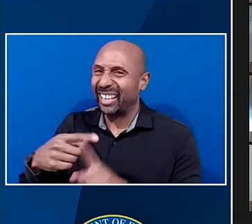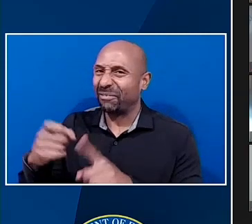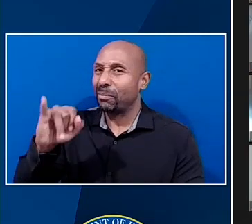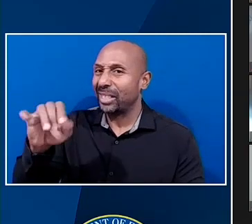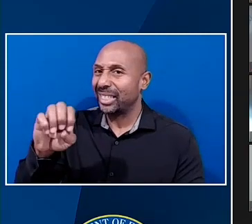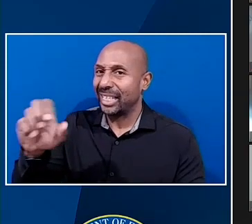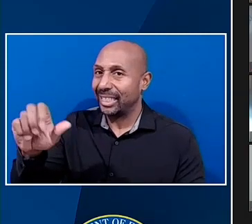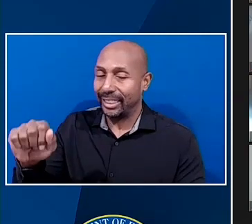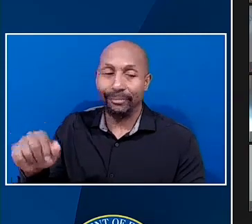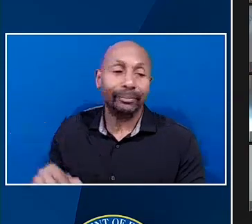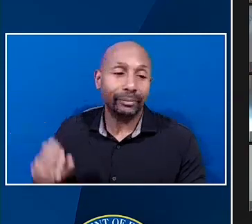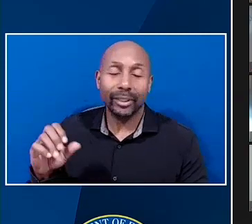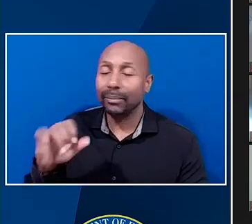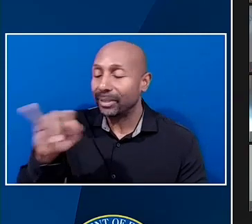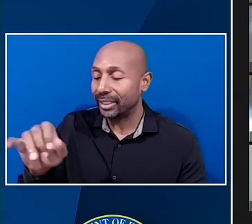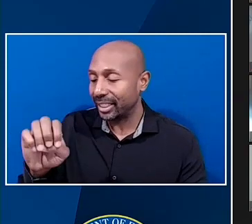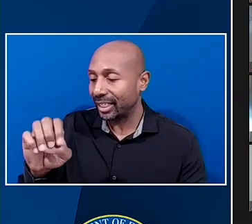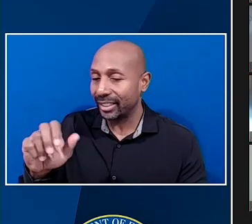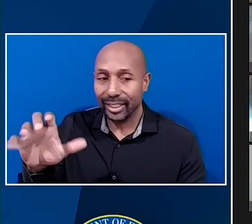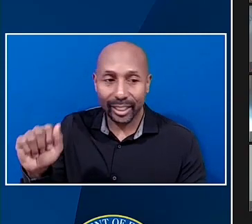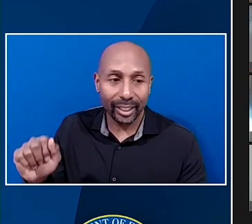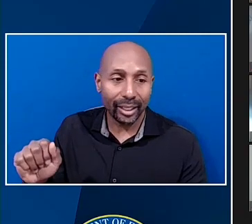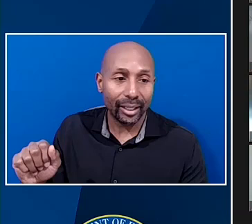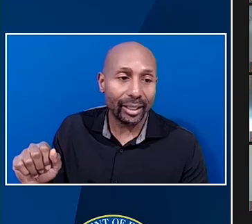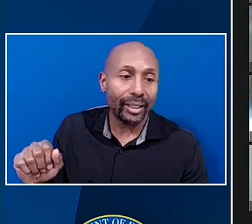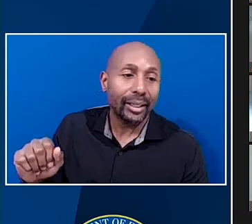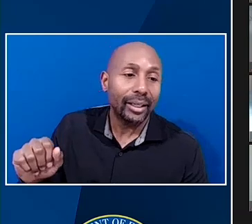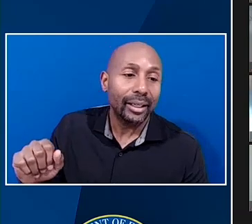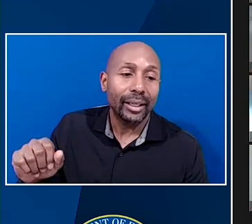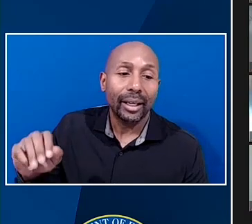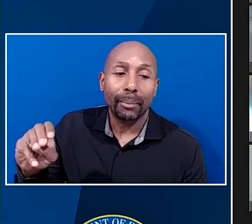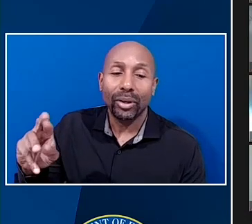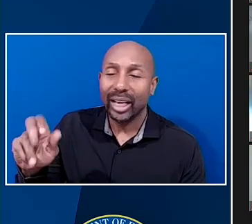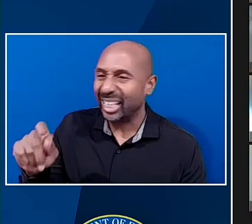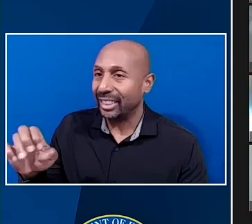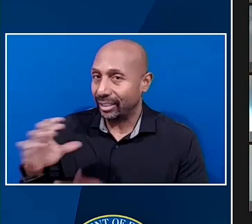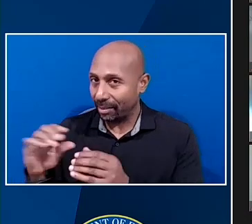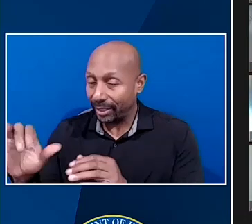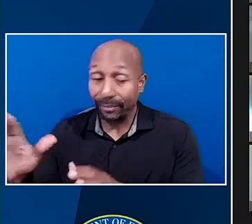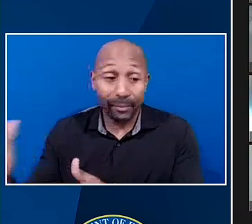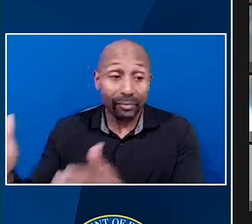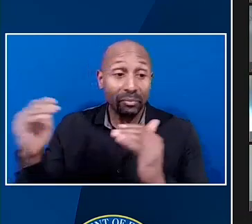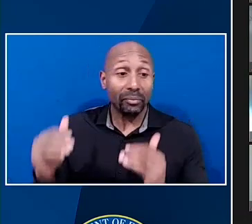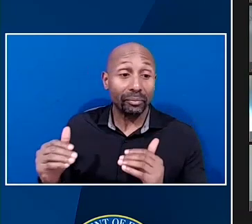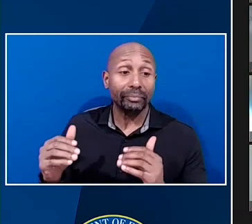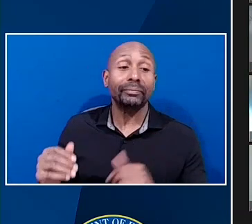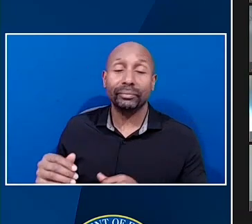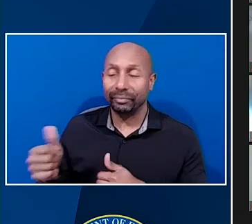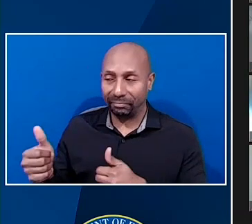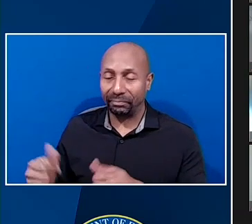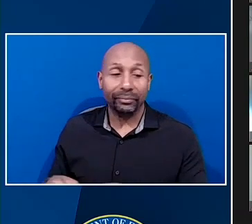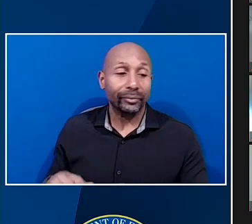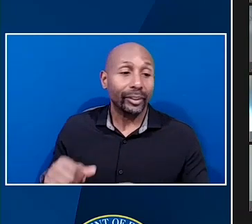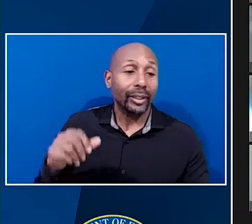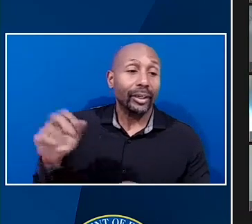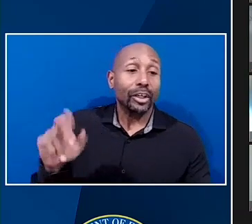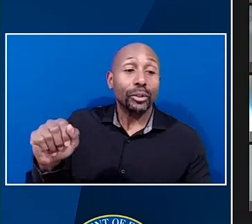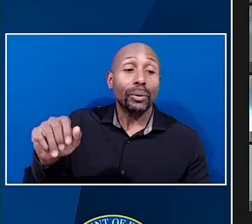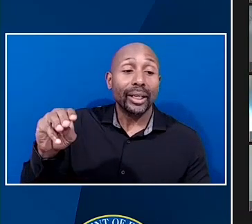Nassirian. Oh. Good morning, Barmak. And Ashlyn Haycock-Lohmann.